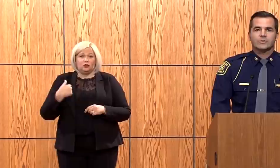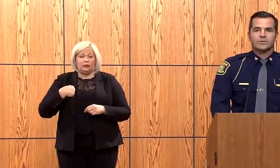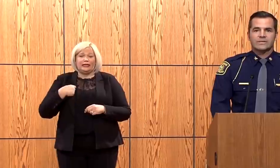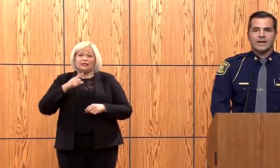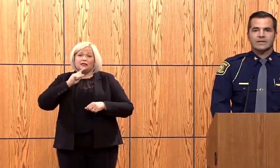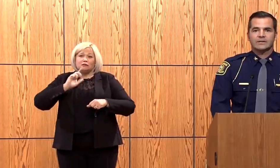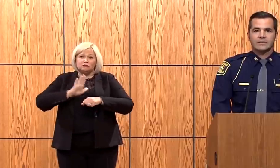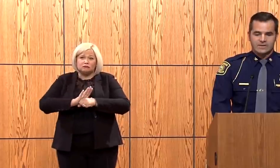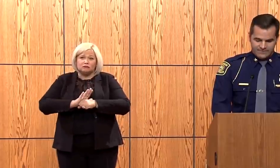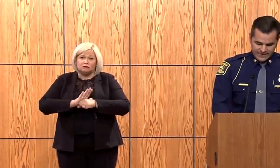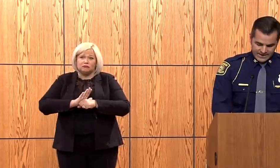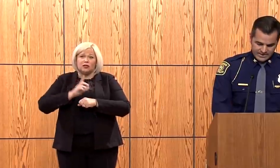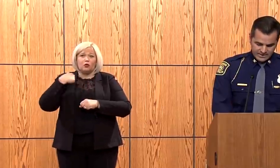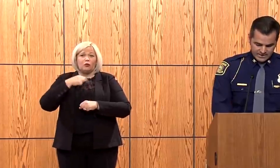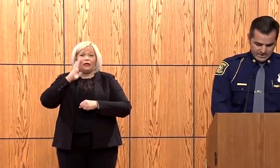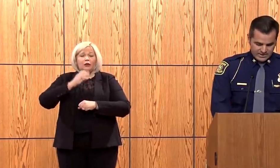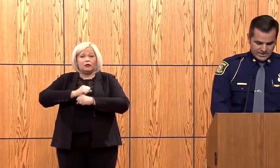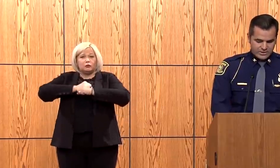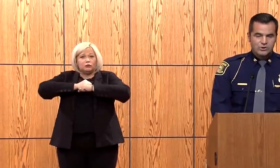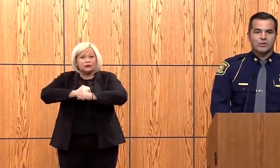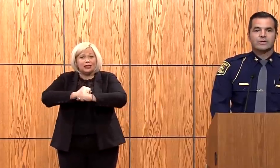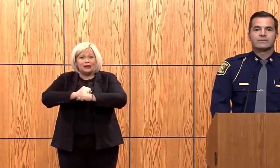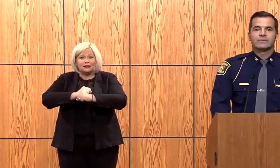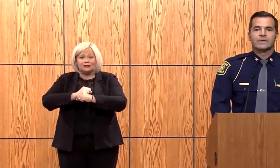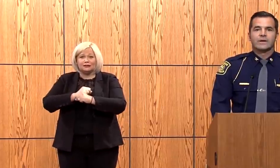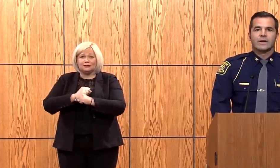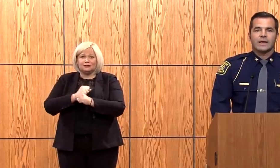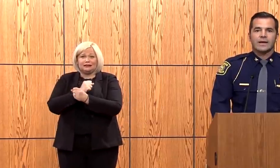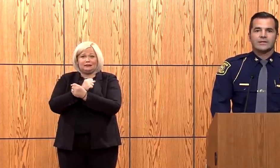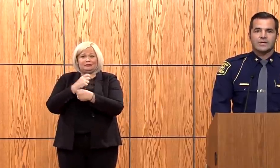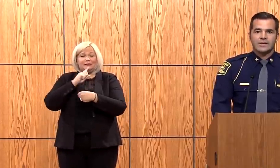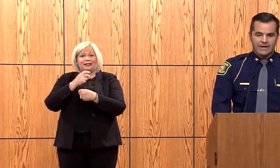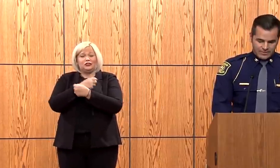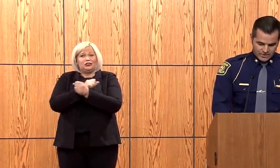RESPONSIBILITY TO PROTECT THE PUBLIC VERY SERIOUSLY. PUBLIC VERY SERIOUSLY. WE TAKE -- WE TOOK AN OATH TO